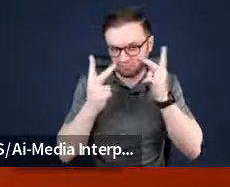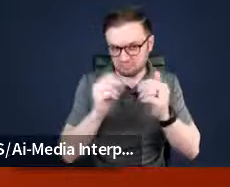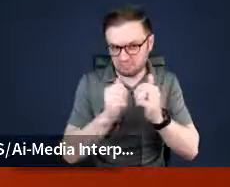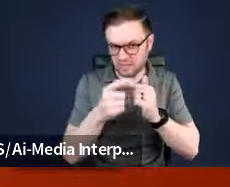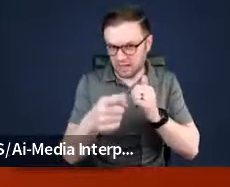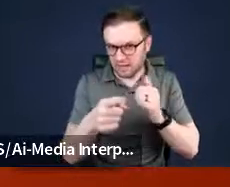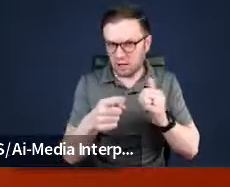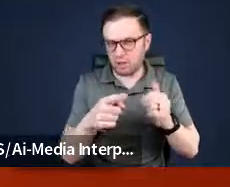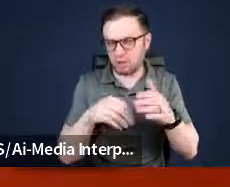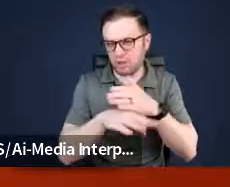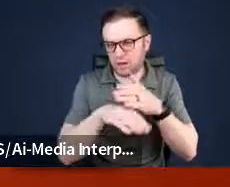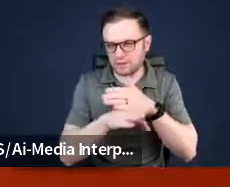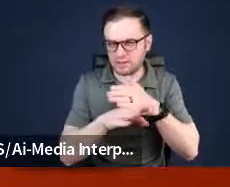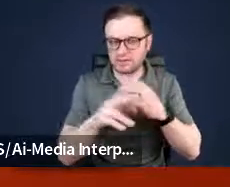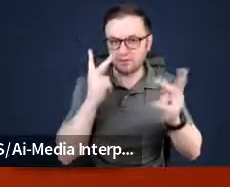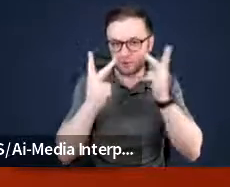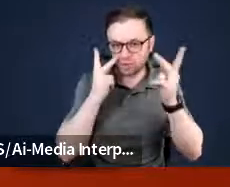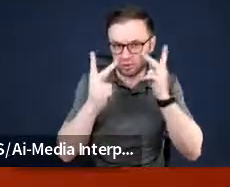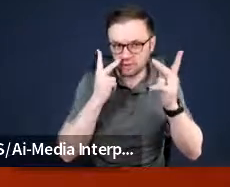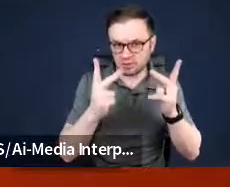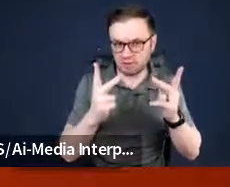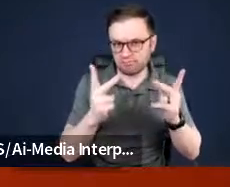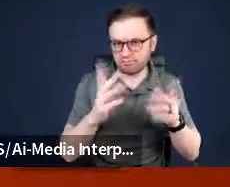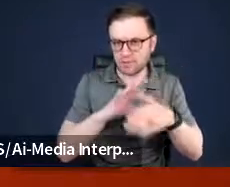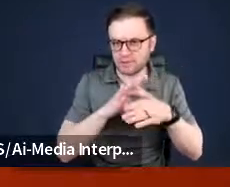… Give you a look at how the screen reader user